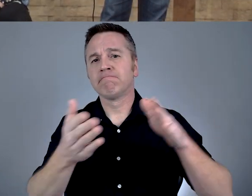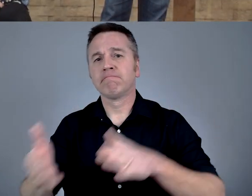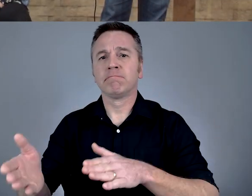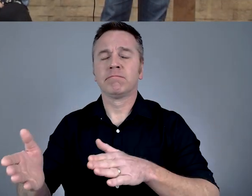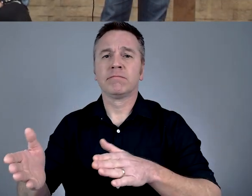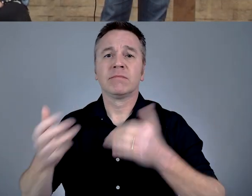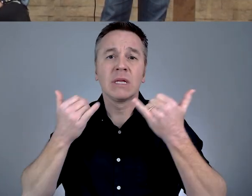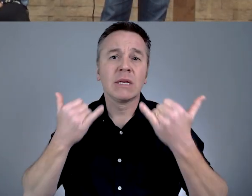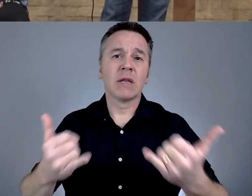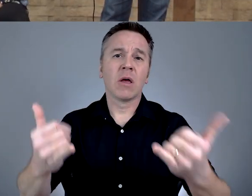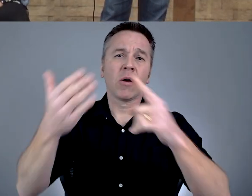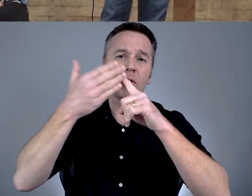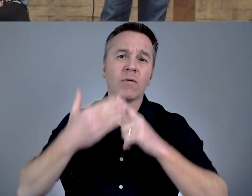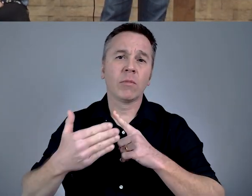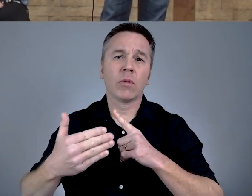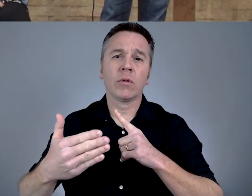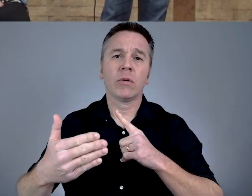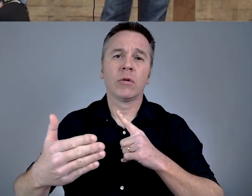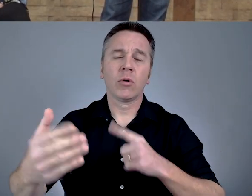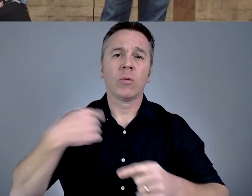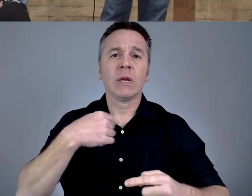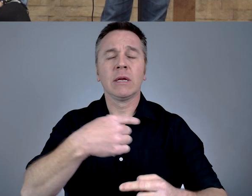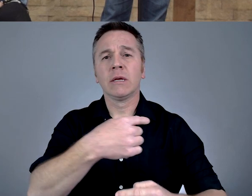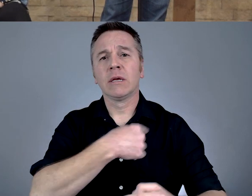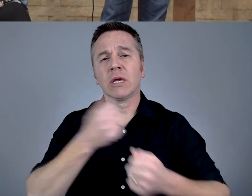Now and ever we confess